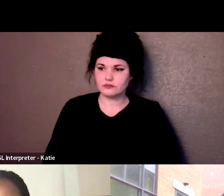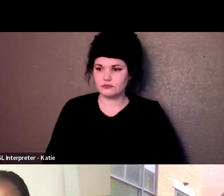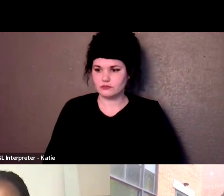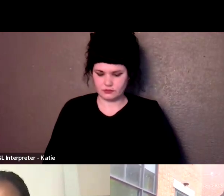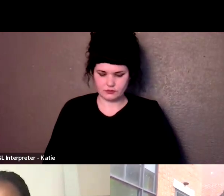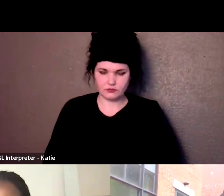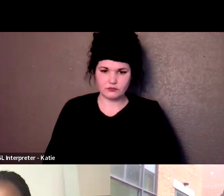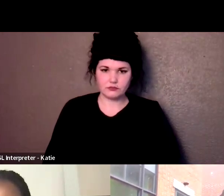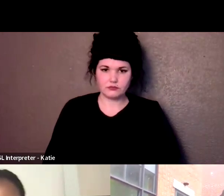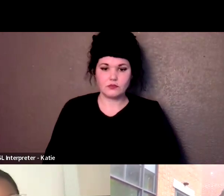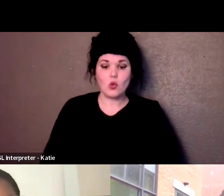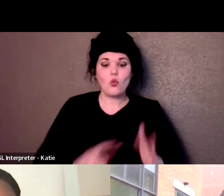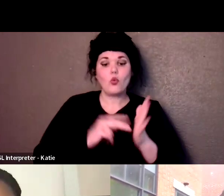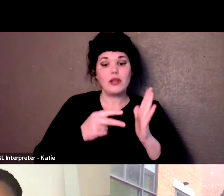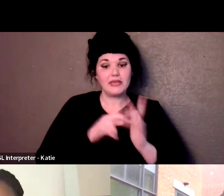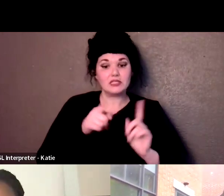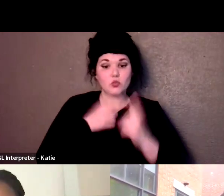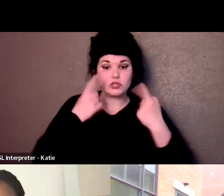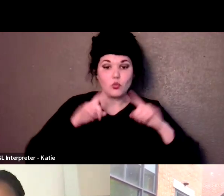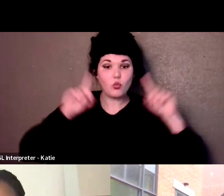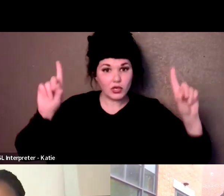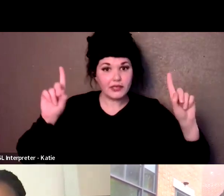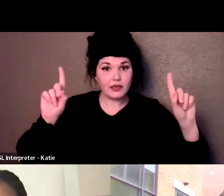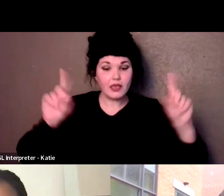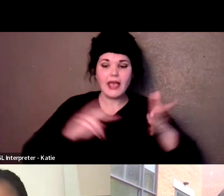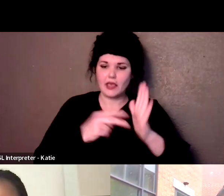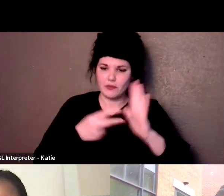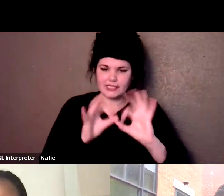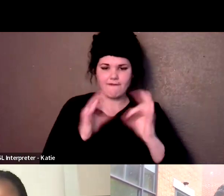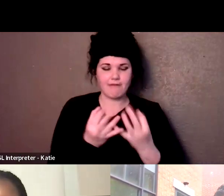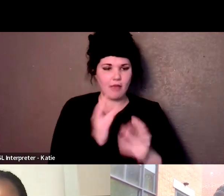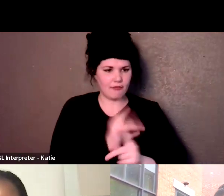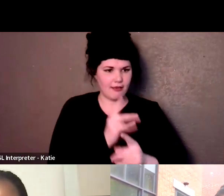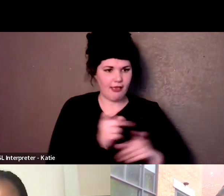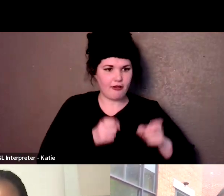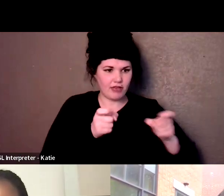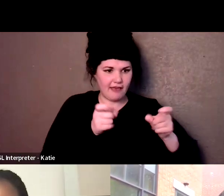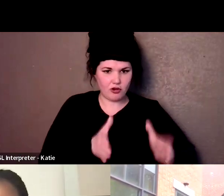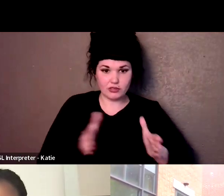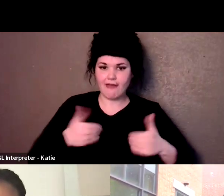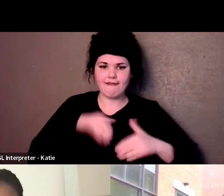family caregivers have access access to mental health services and have the support that